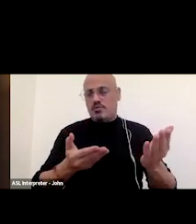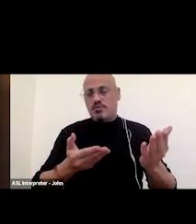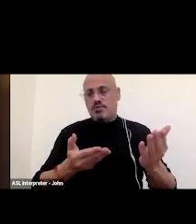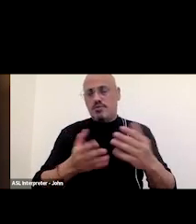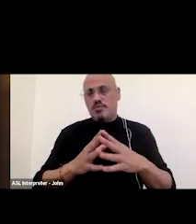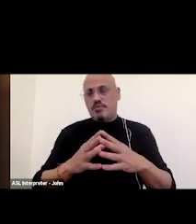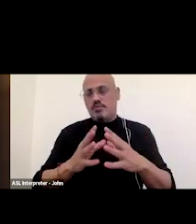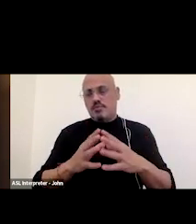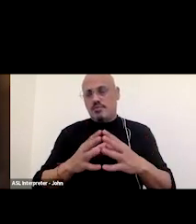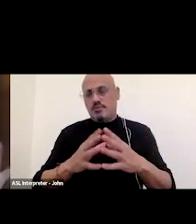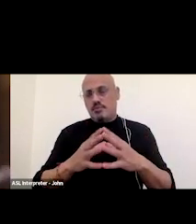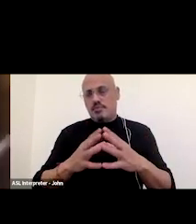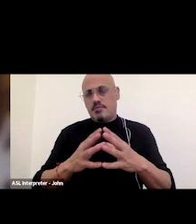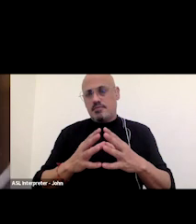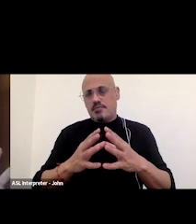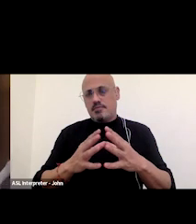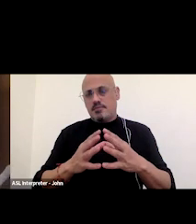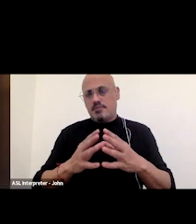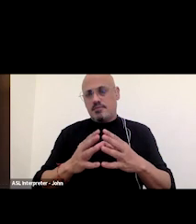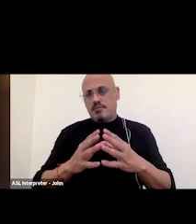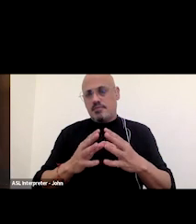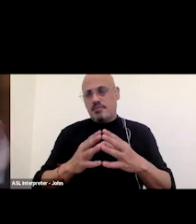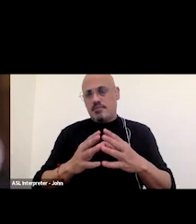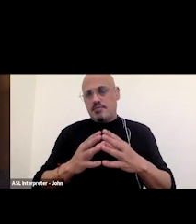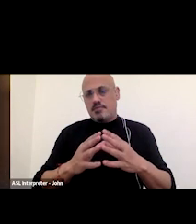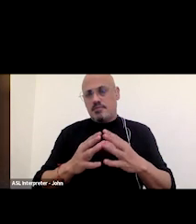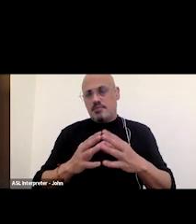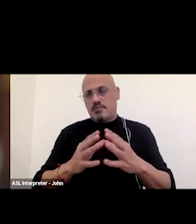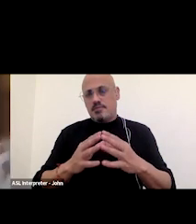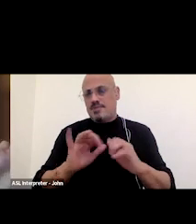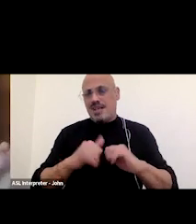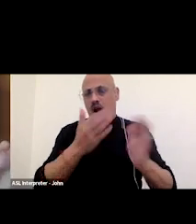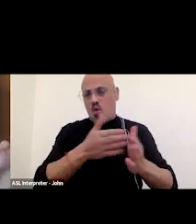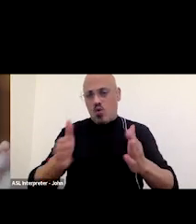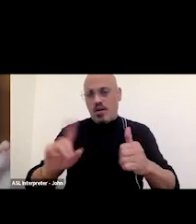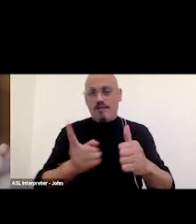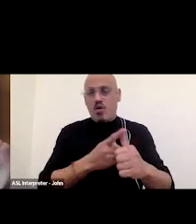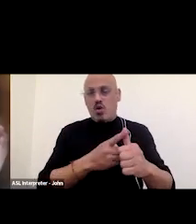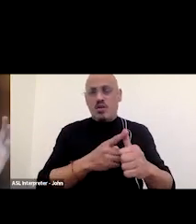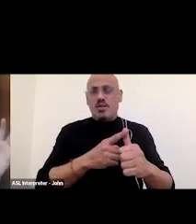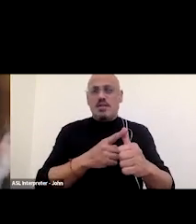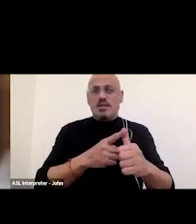to how they're organized, are first by exertional level. So this is the...